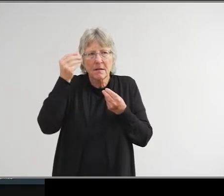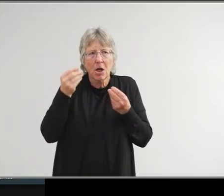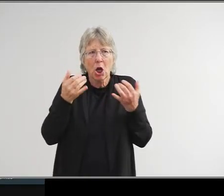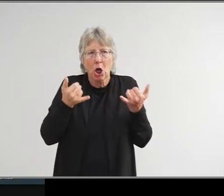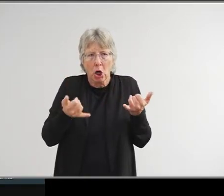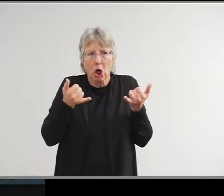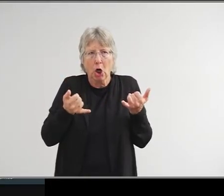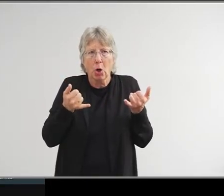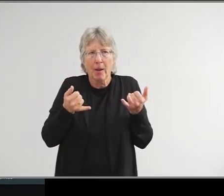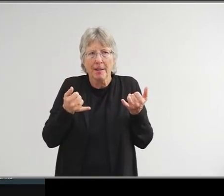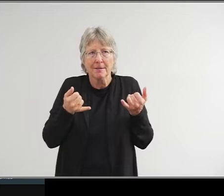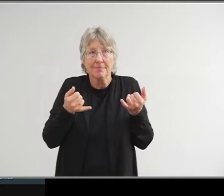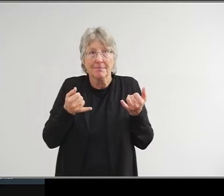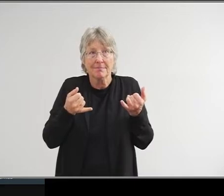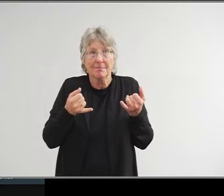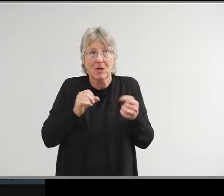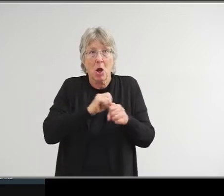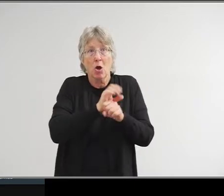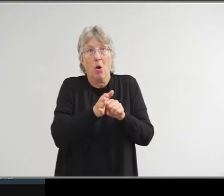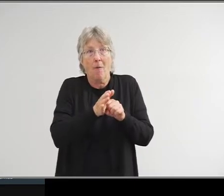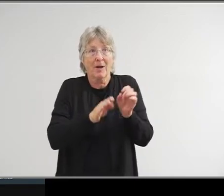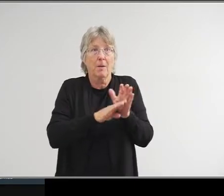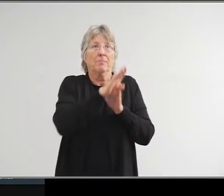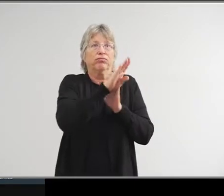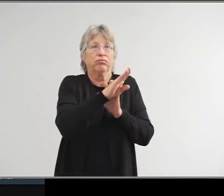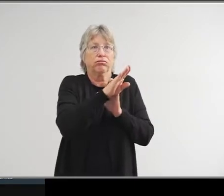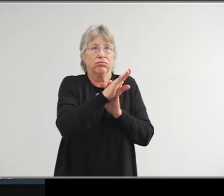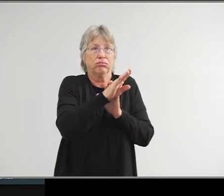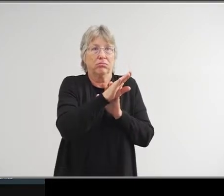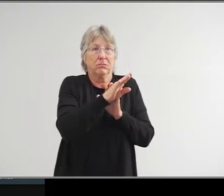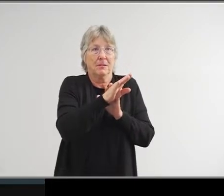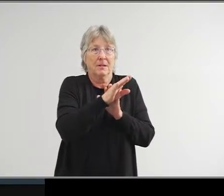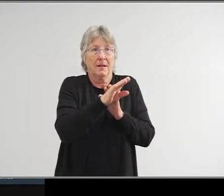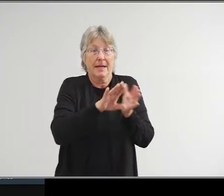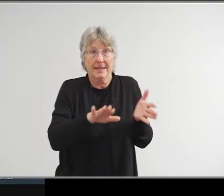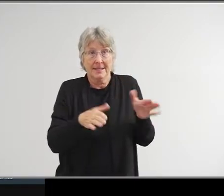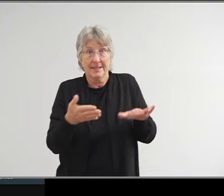and COVID cases and deaths, would we make a decision